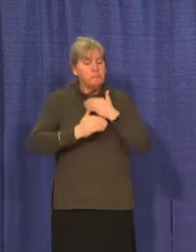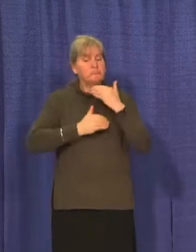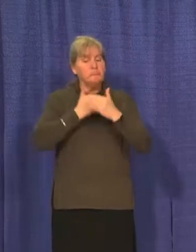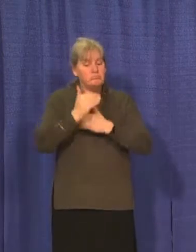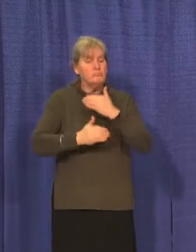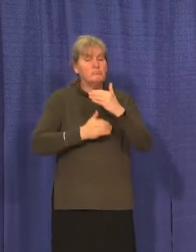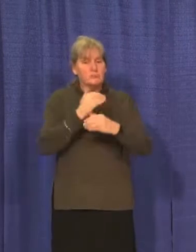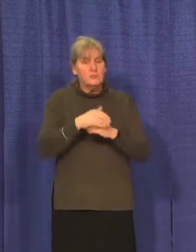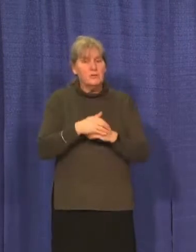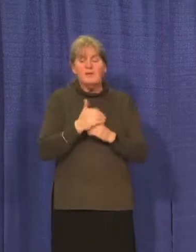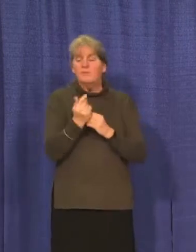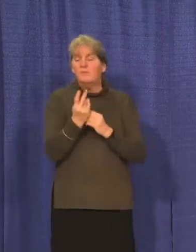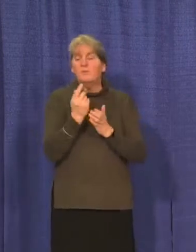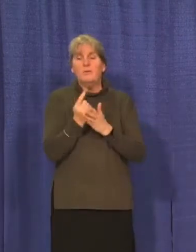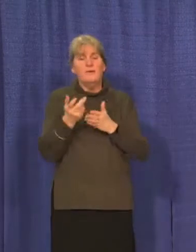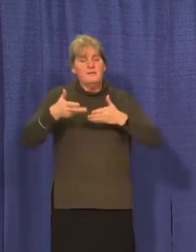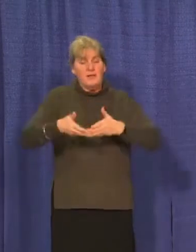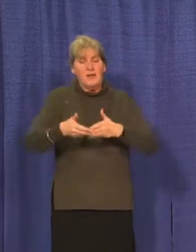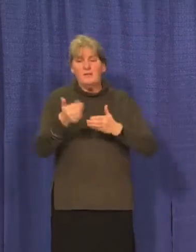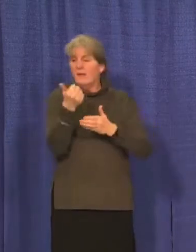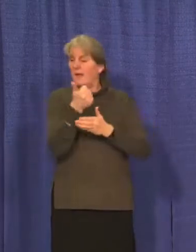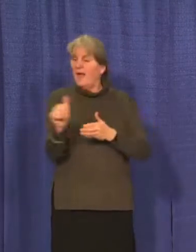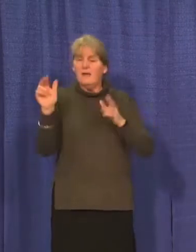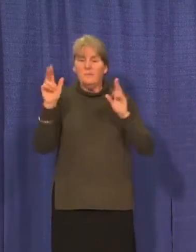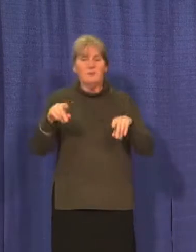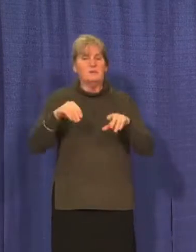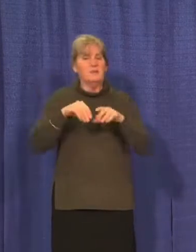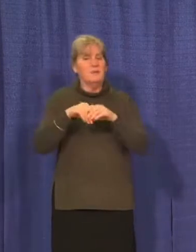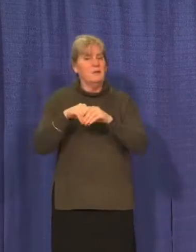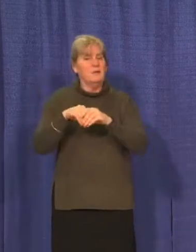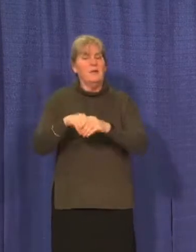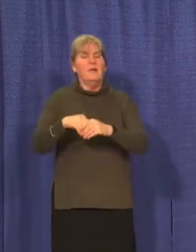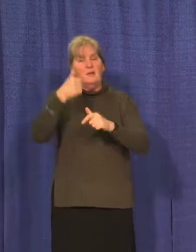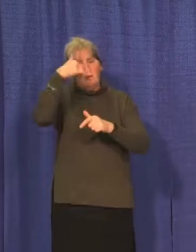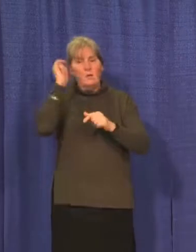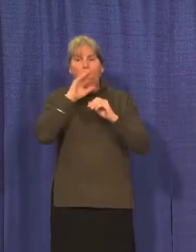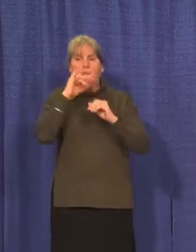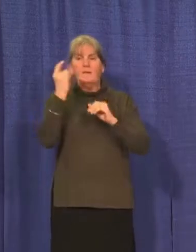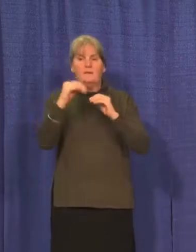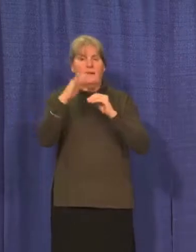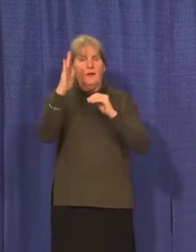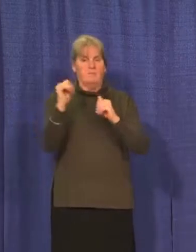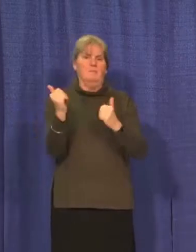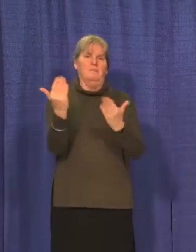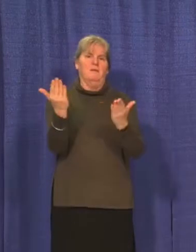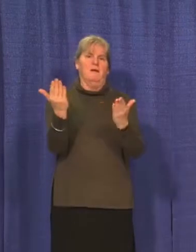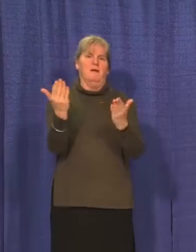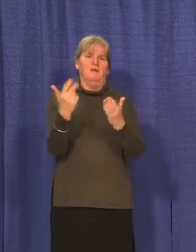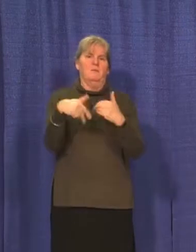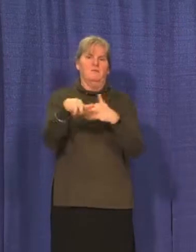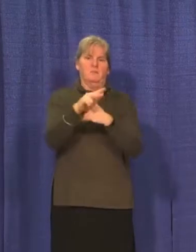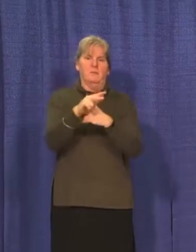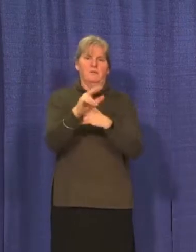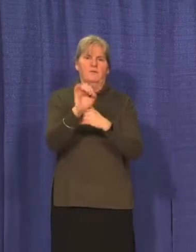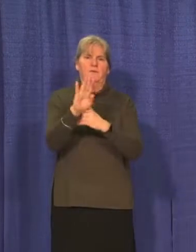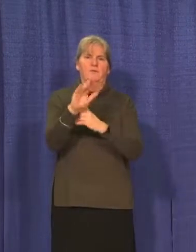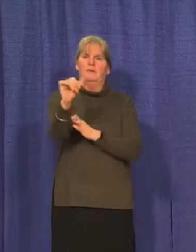we're only a couple of weeks away from the time when any adult wanting the vaccine can start booking a timeslot for immunization.